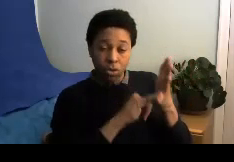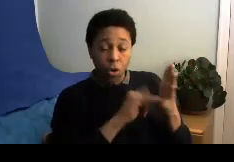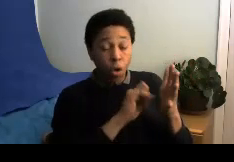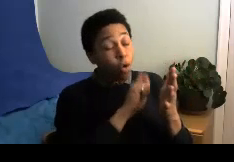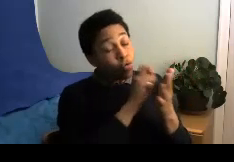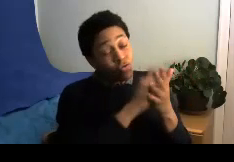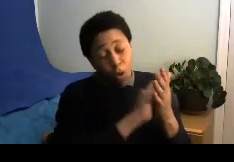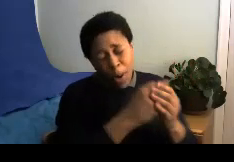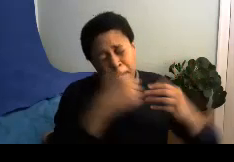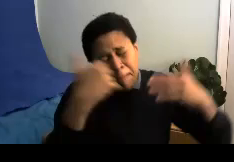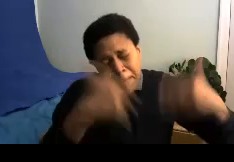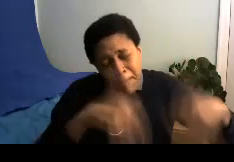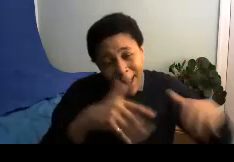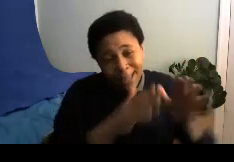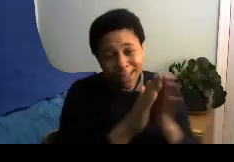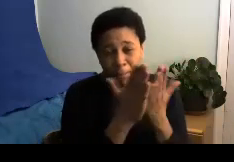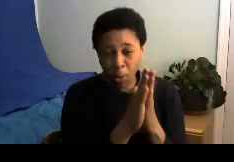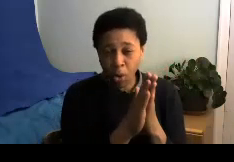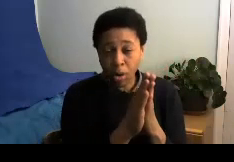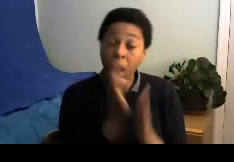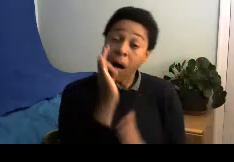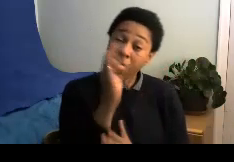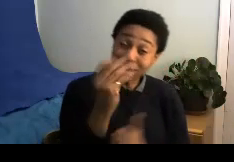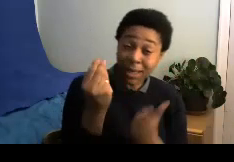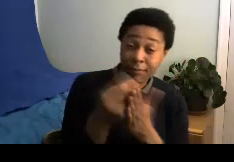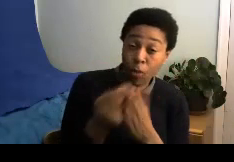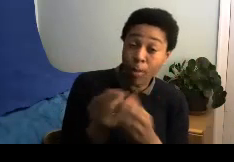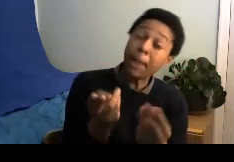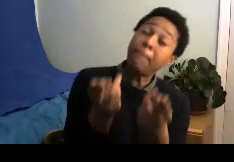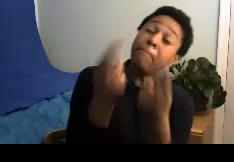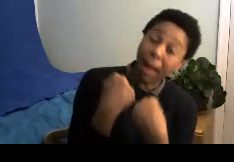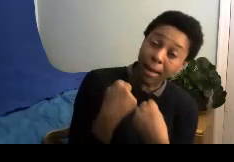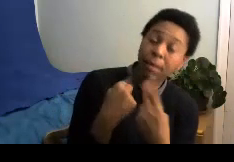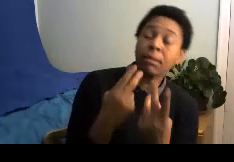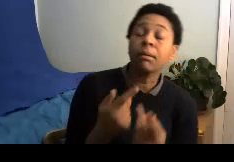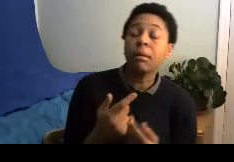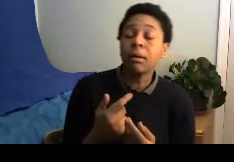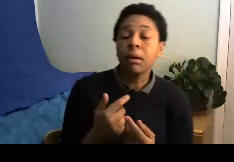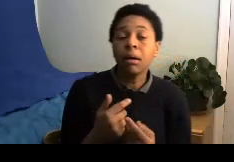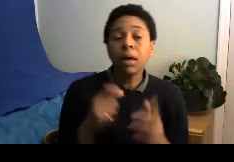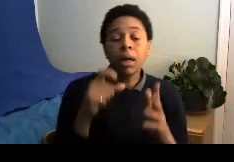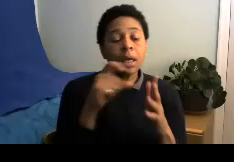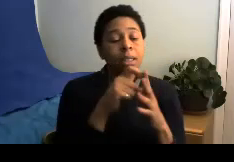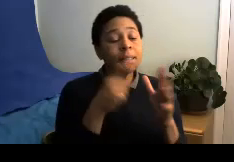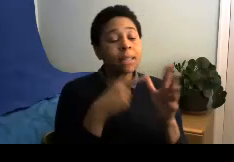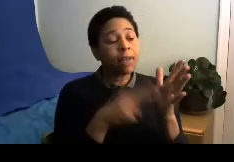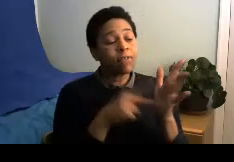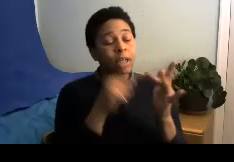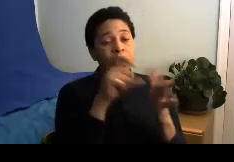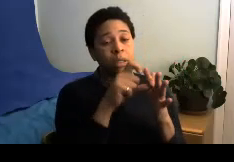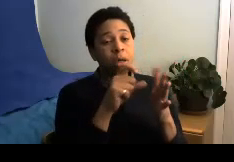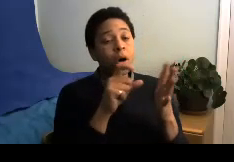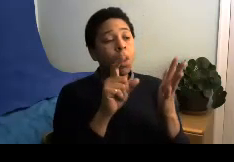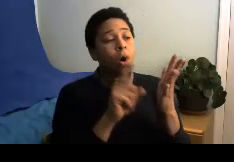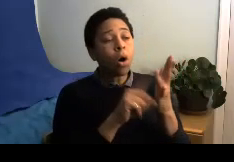Dean of the University of the West Indies, a really sort of great voice. David Olusoga as well, you know, in terms of